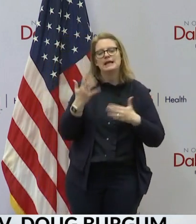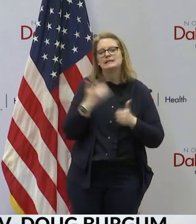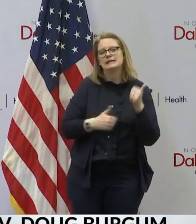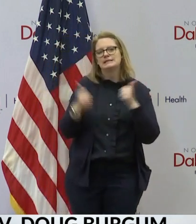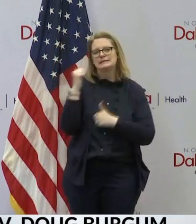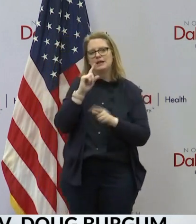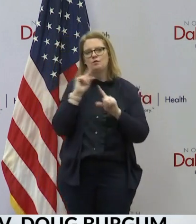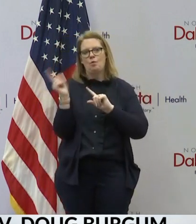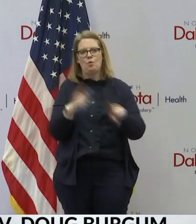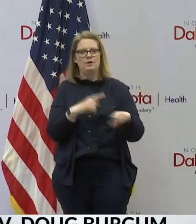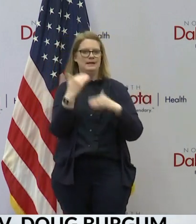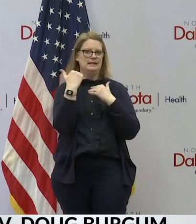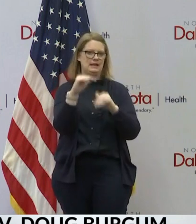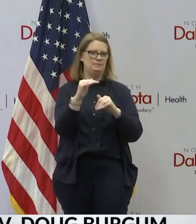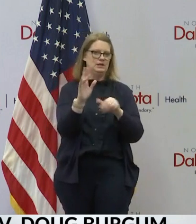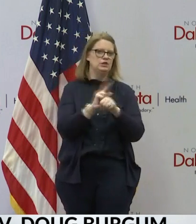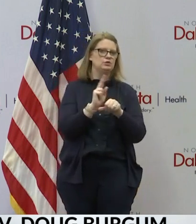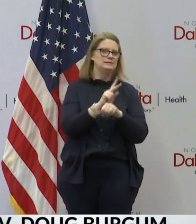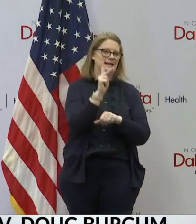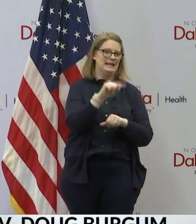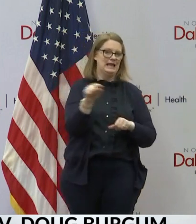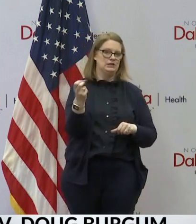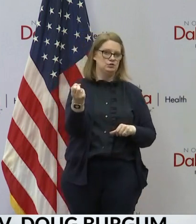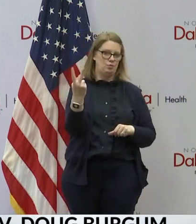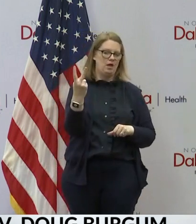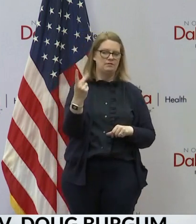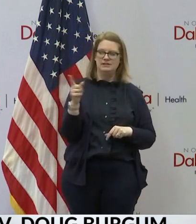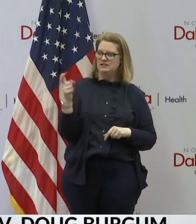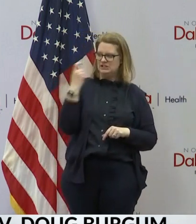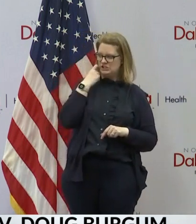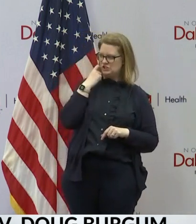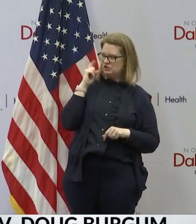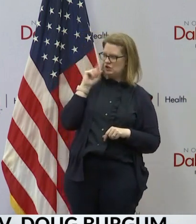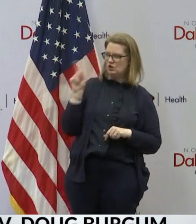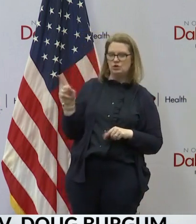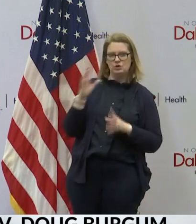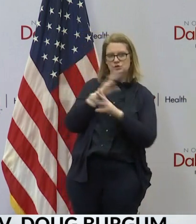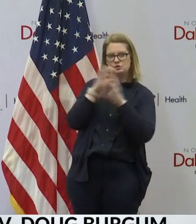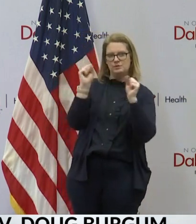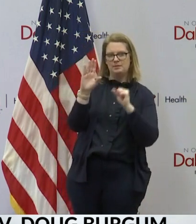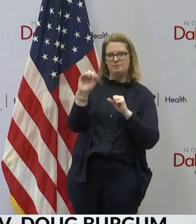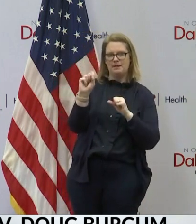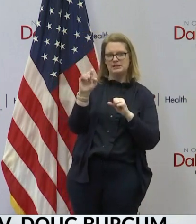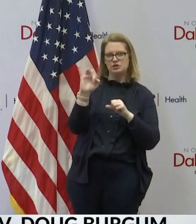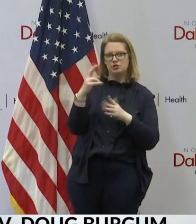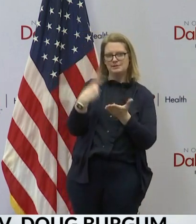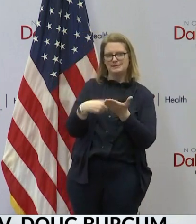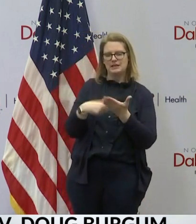SOME MODIFICATIONS, SOME LOOSENING UP, IF YOU WILL FOR CHILD CARE PROVIDERS. TODAY'S EXECUTIVE ORDER ALLOWING